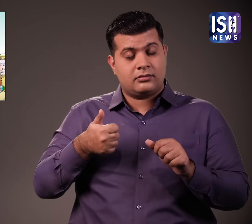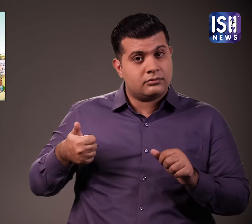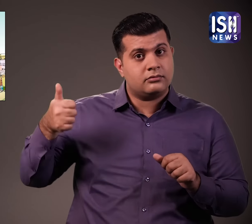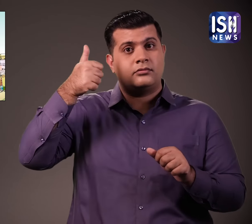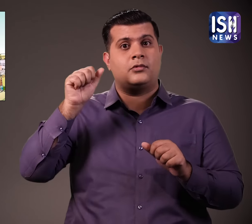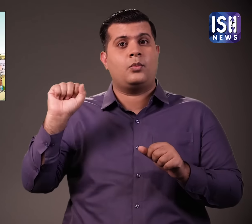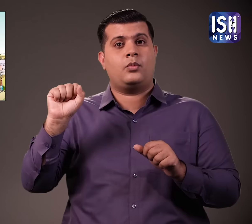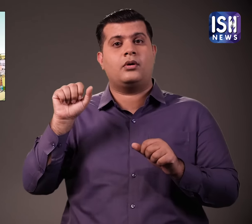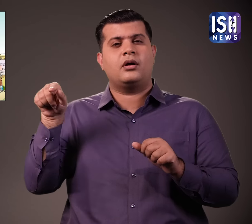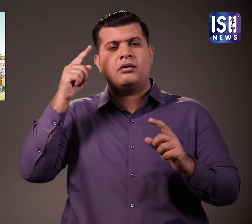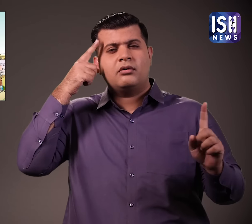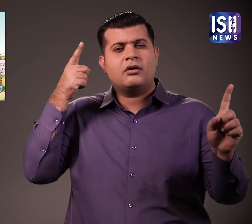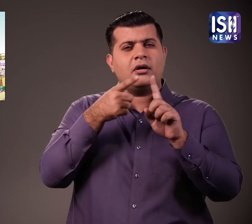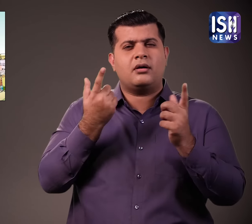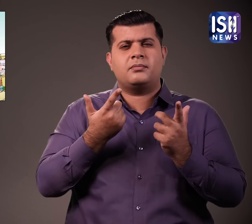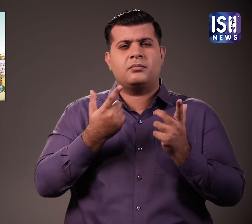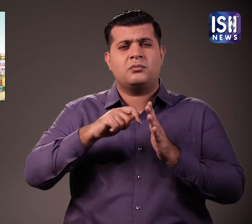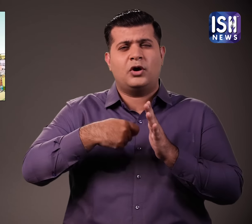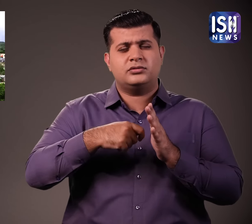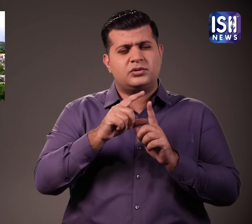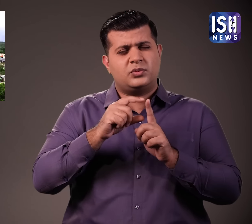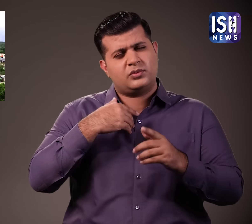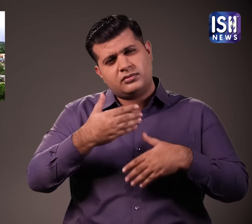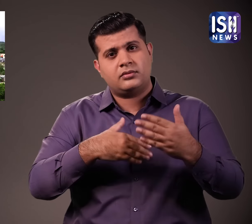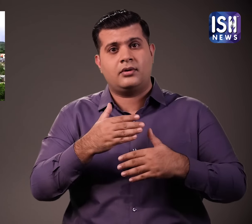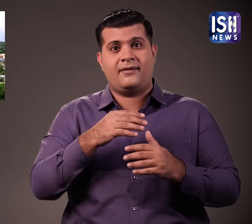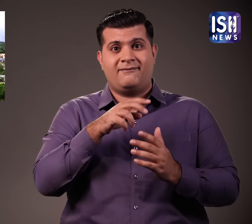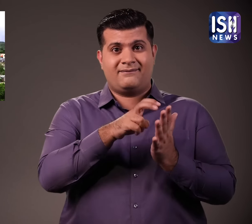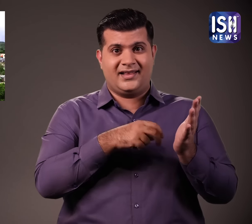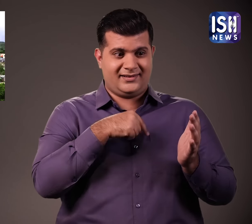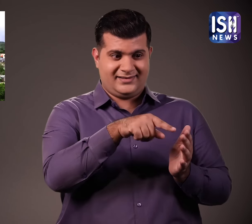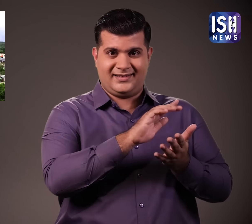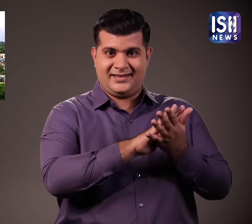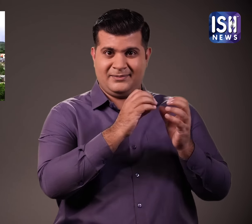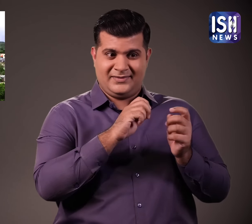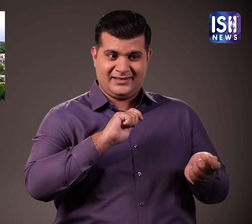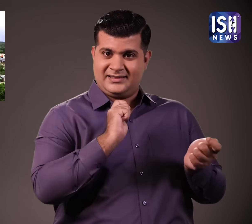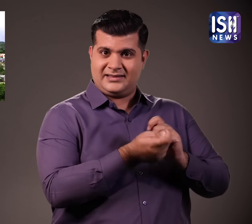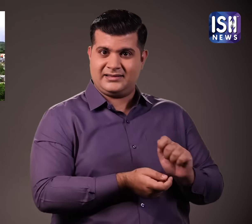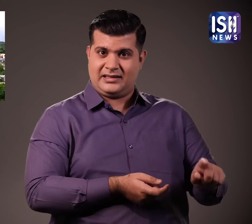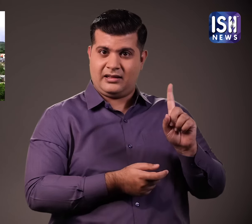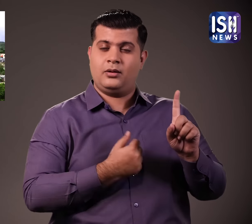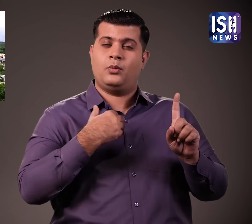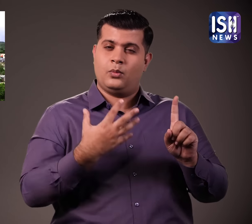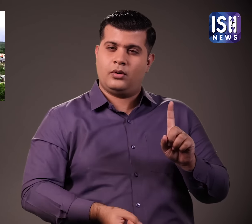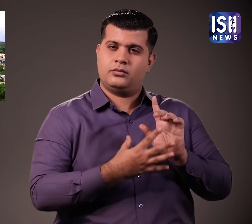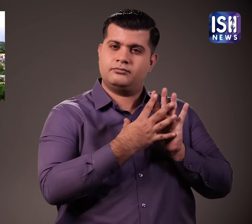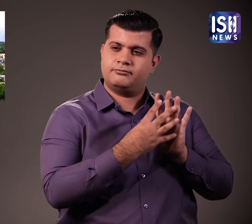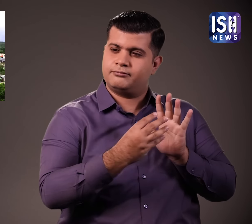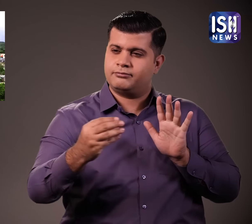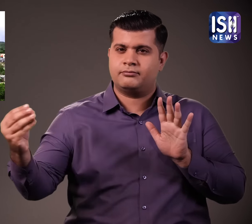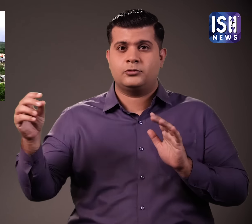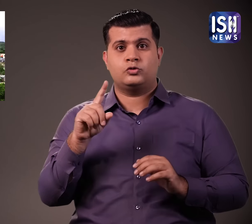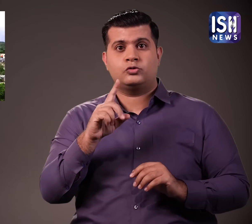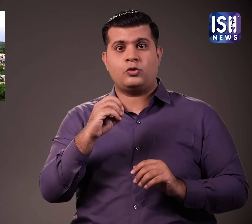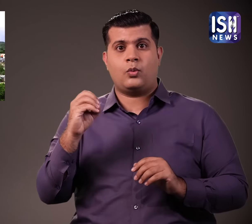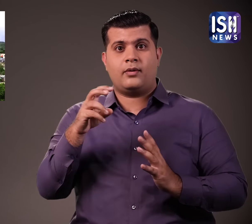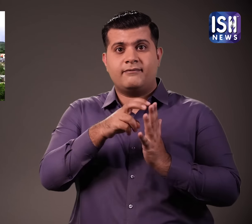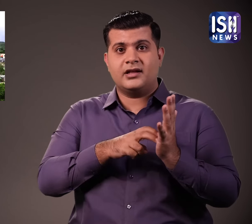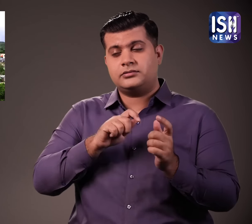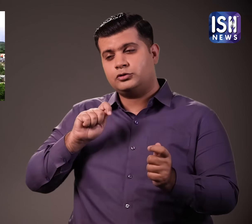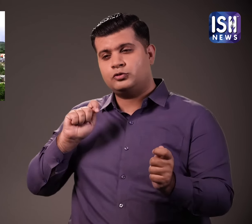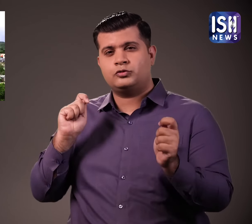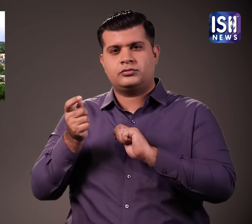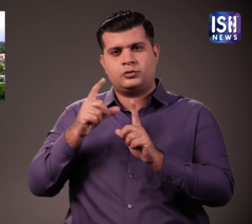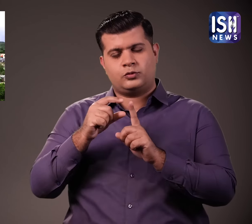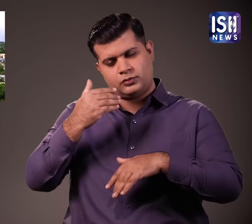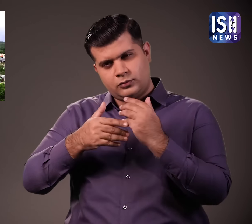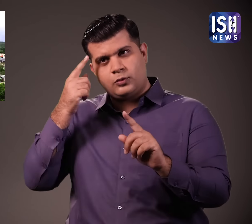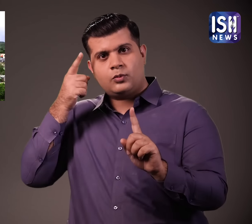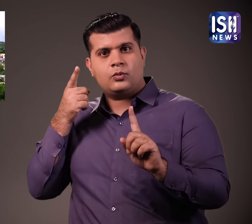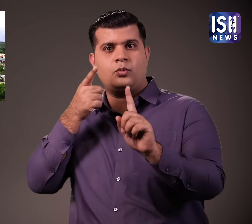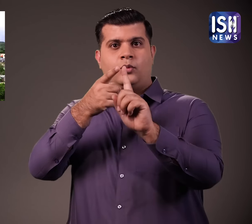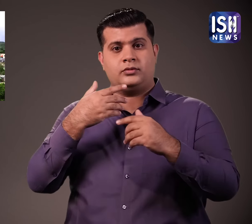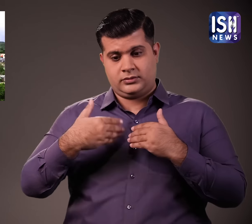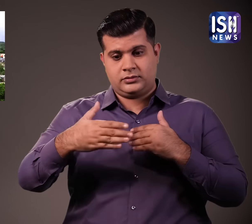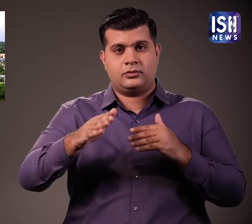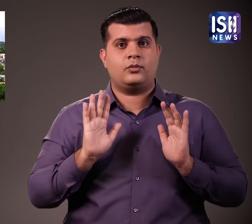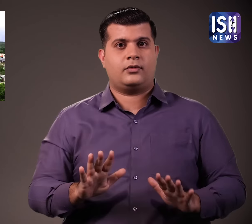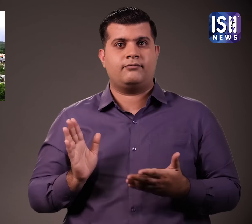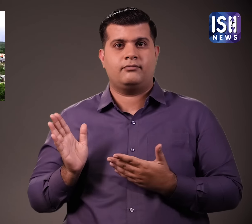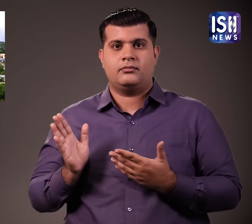it is Maharashtra’s Model Village Program and aims to similarly develop 100 other villages.